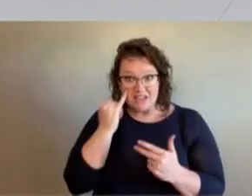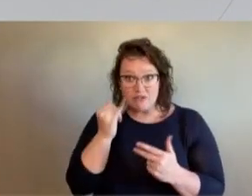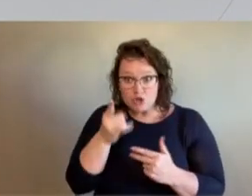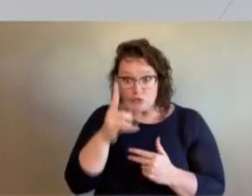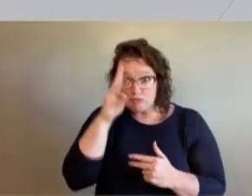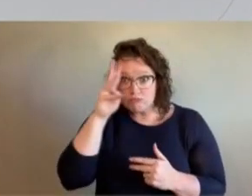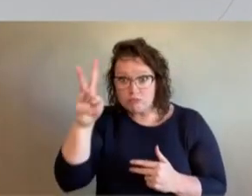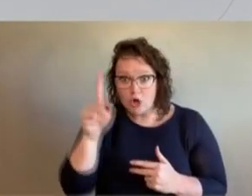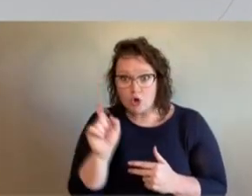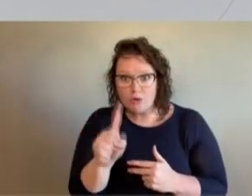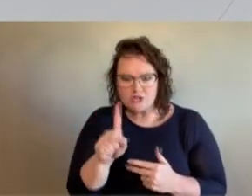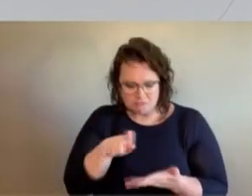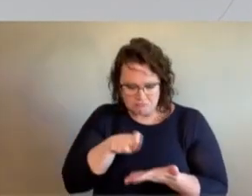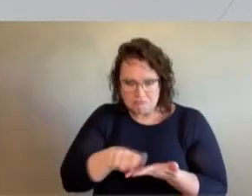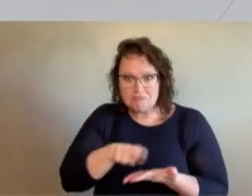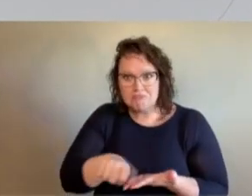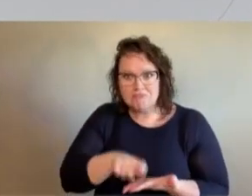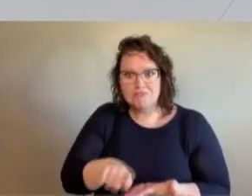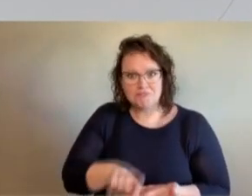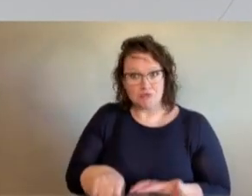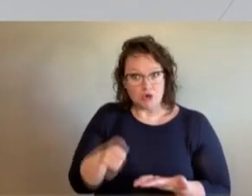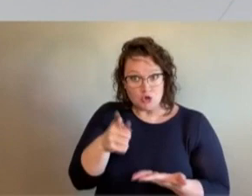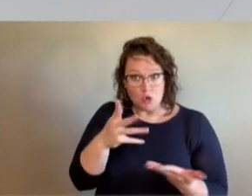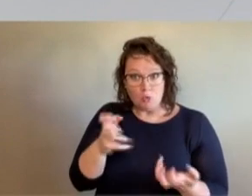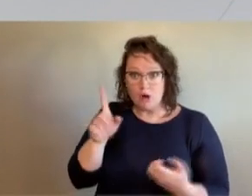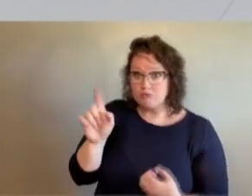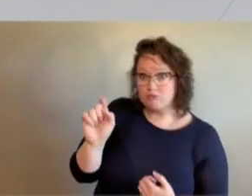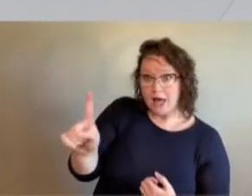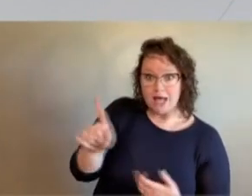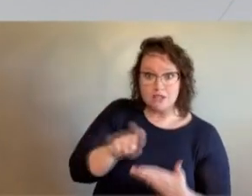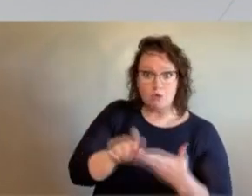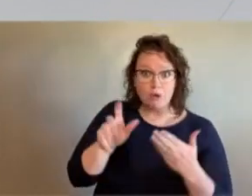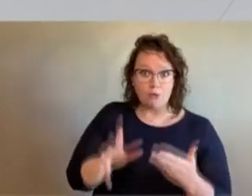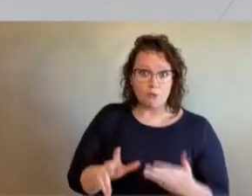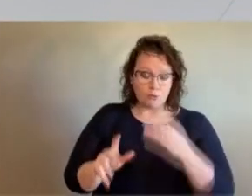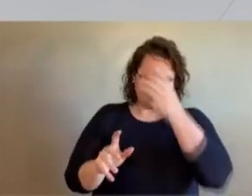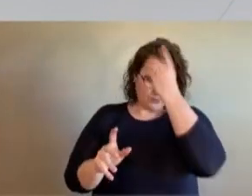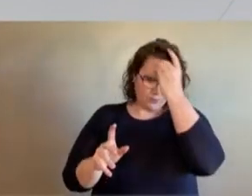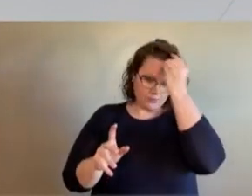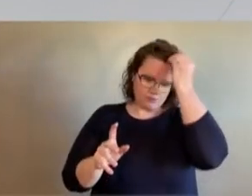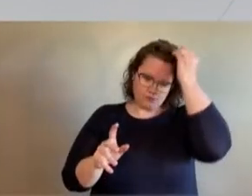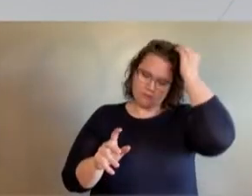Think about that for a minute. And then I want you to think